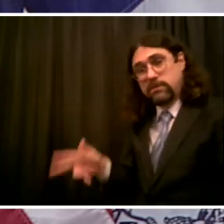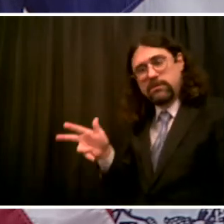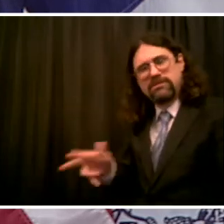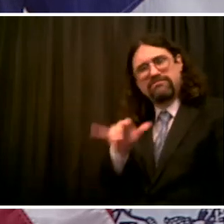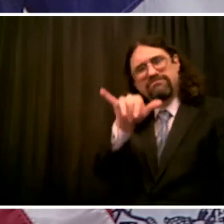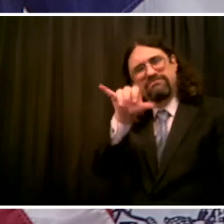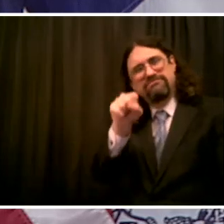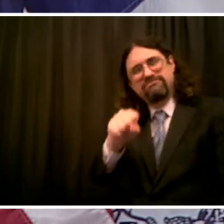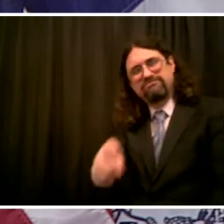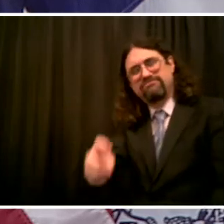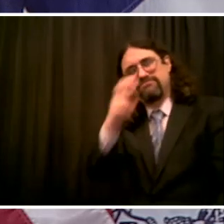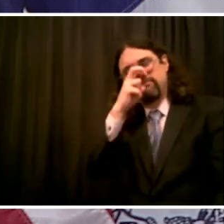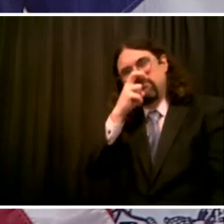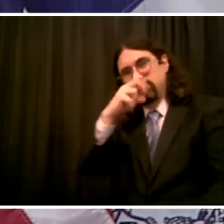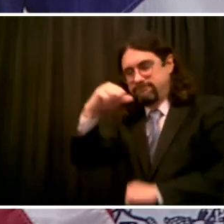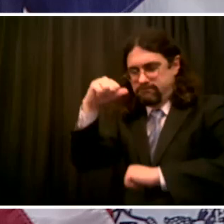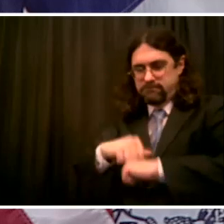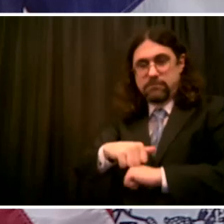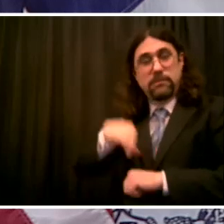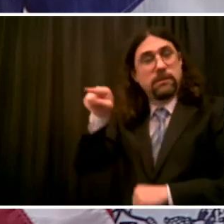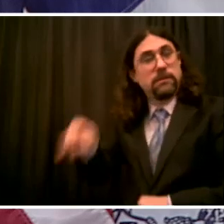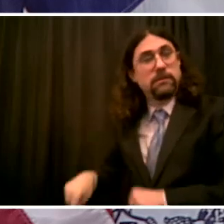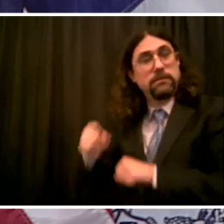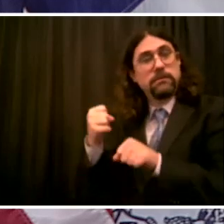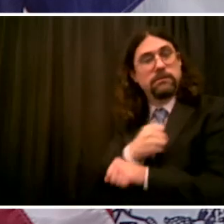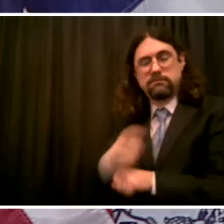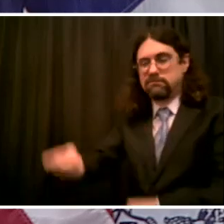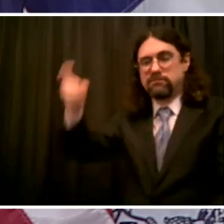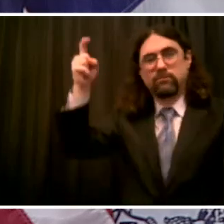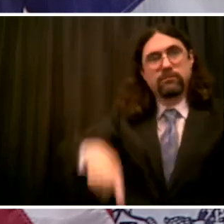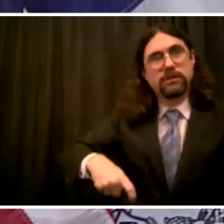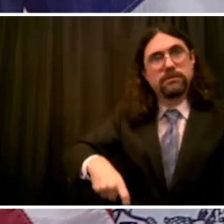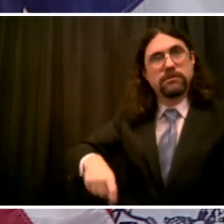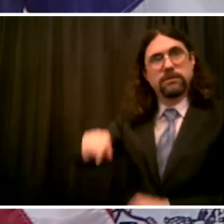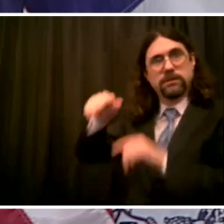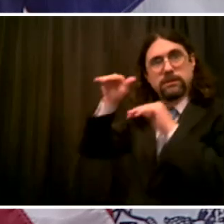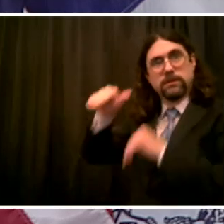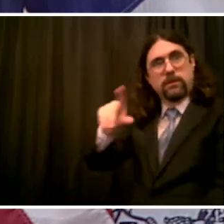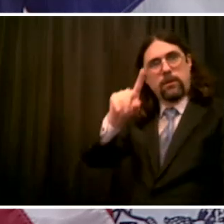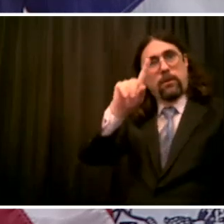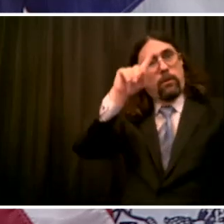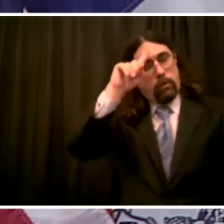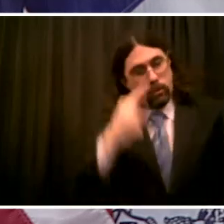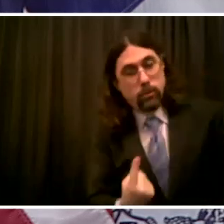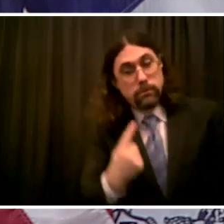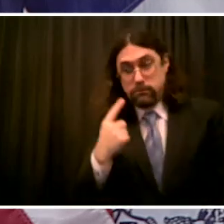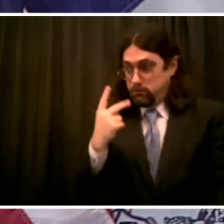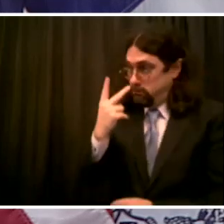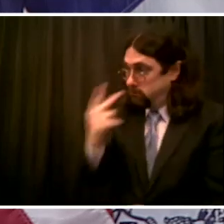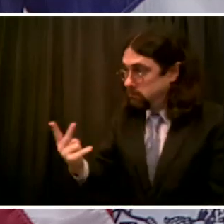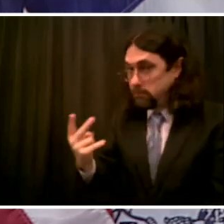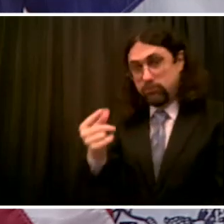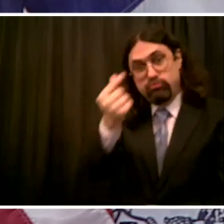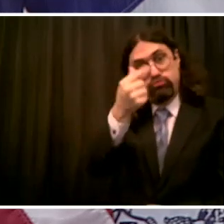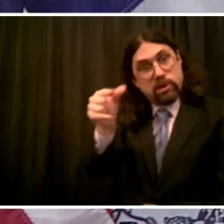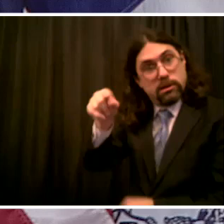GET TO THE POINT WE NE TEDO GET TO, WE'LL TAKE ALL OF THE INFORMATION WE HAV E.